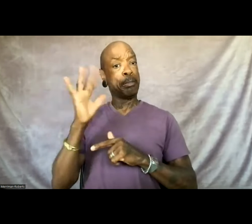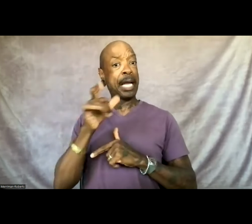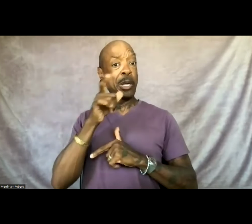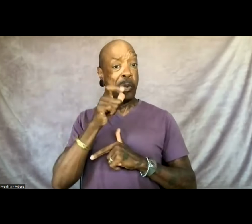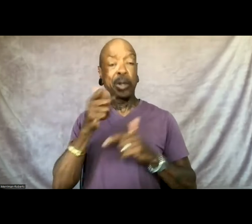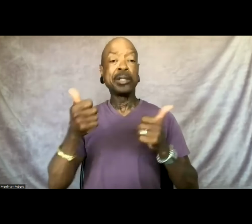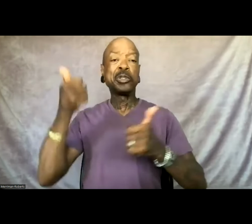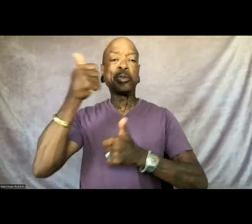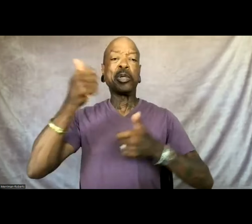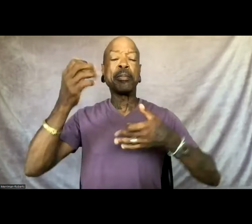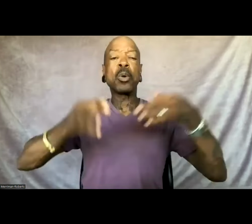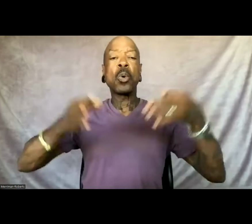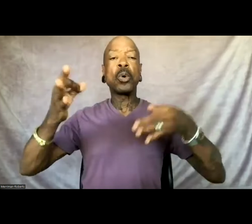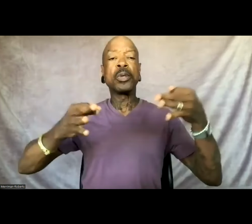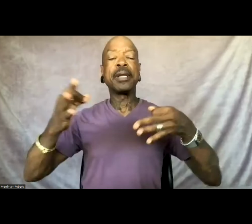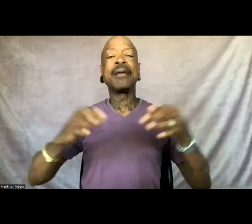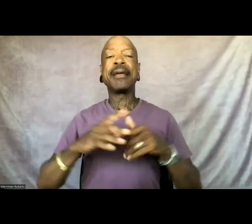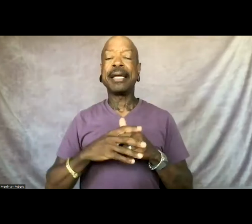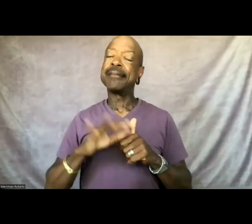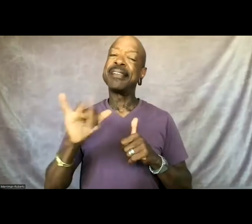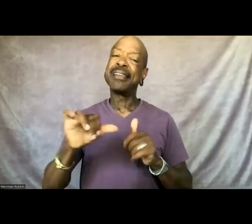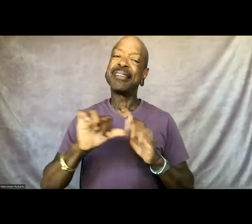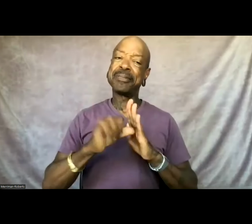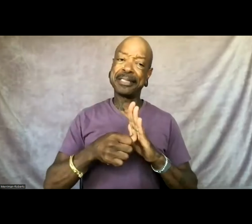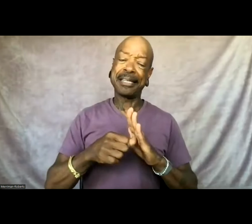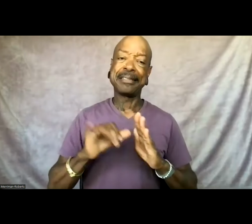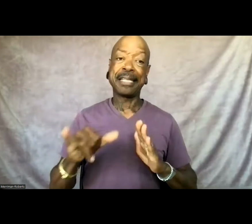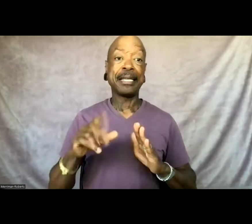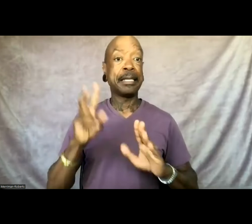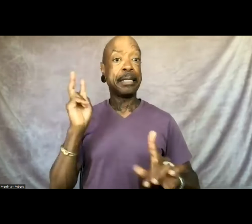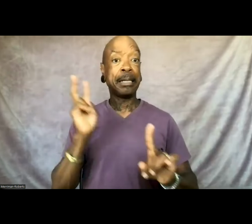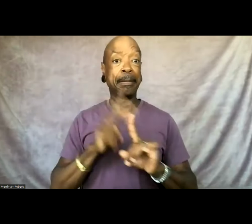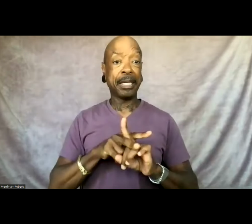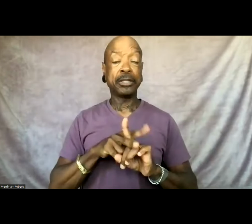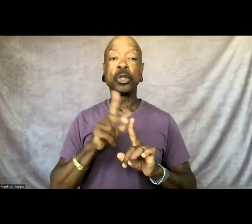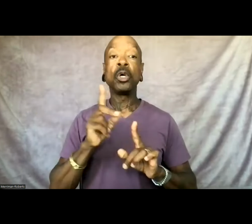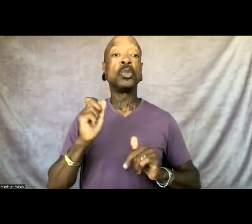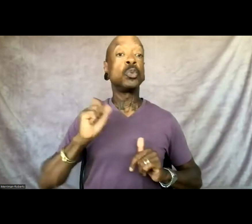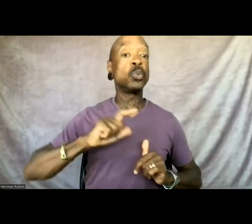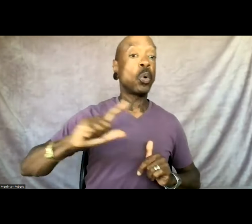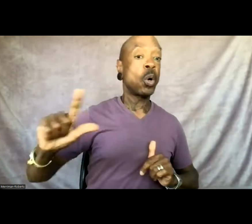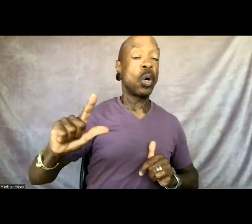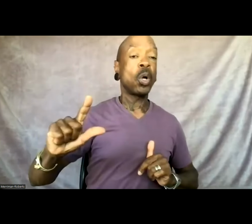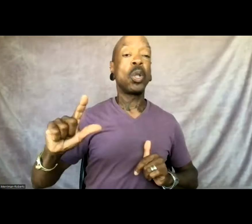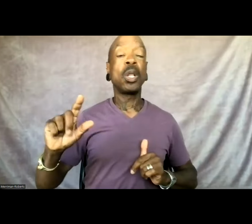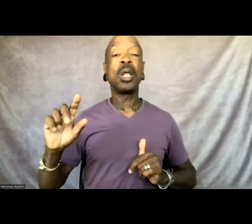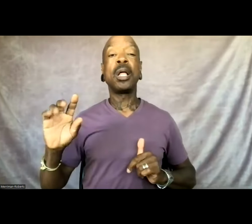has been used by the